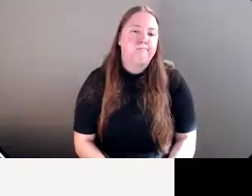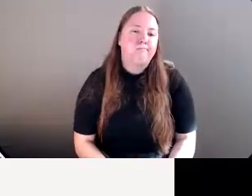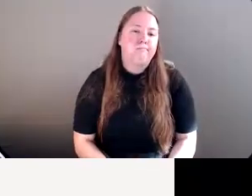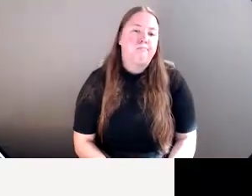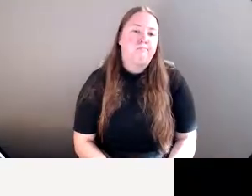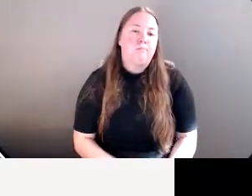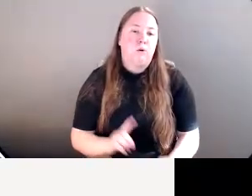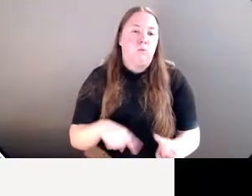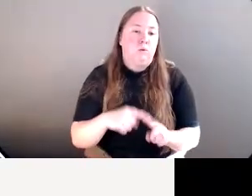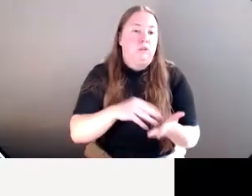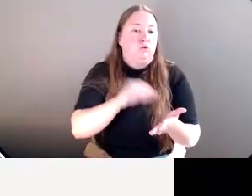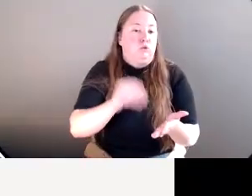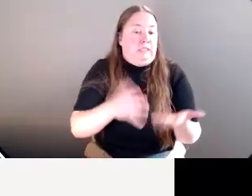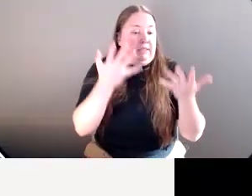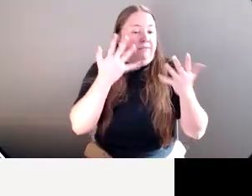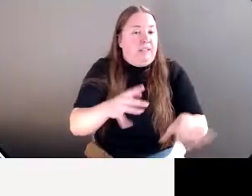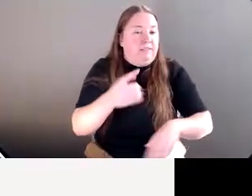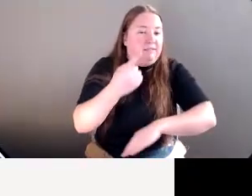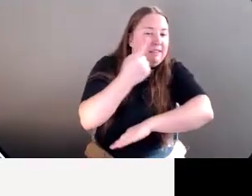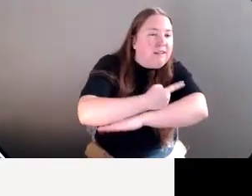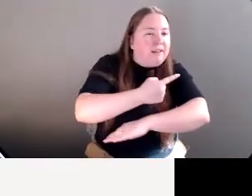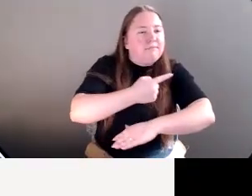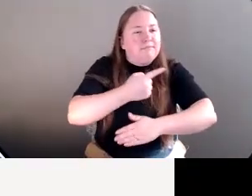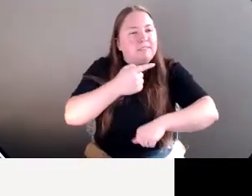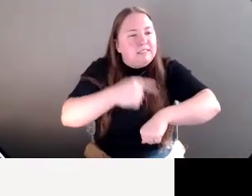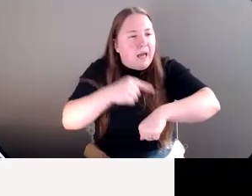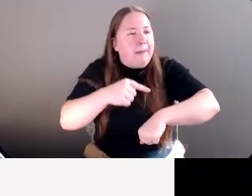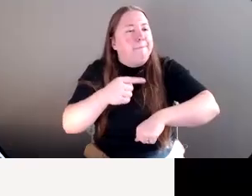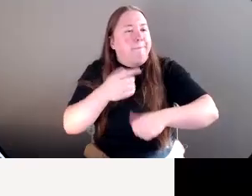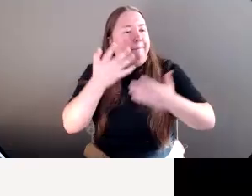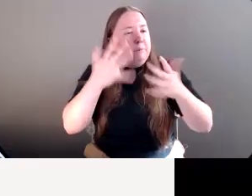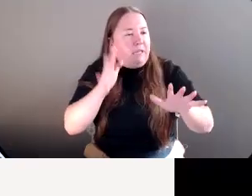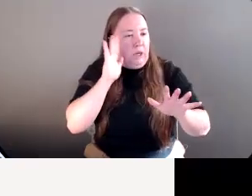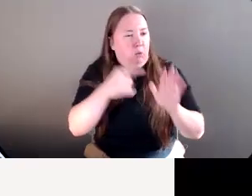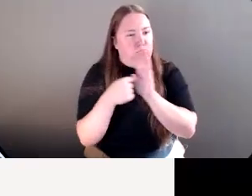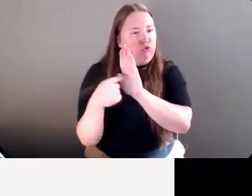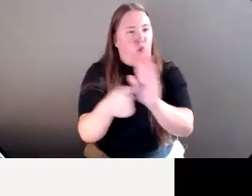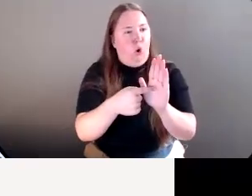a checkpoint, the date and time completed will display for them. So they know that.